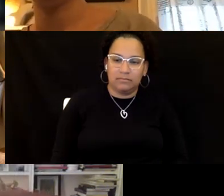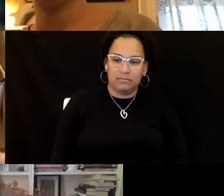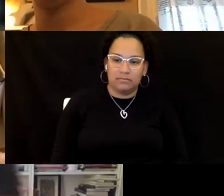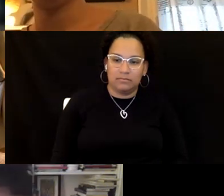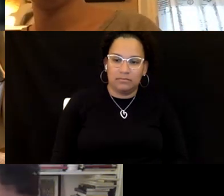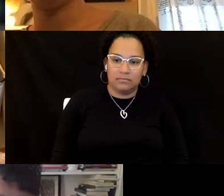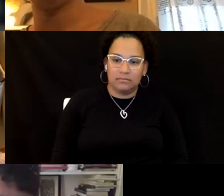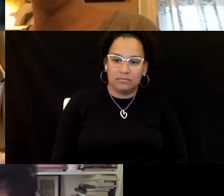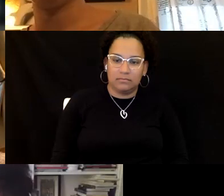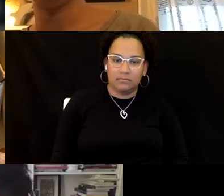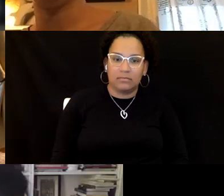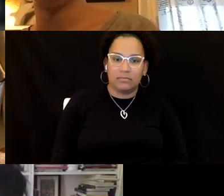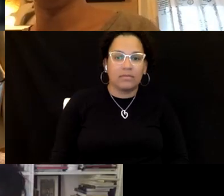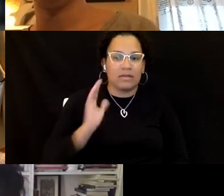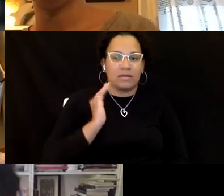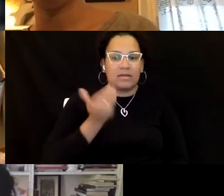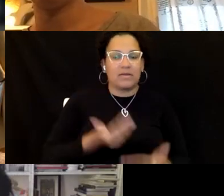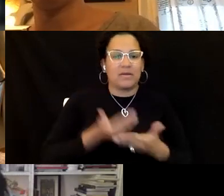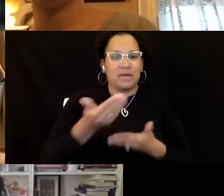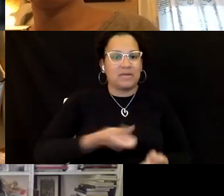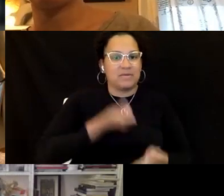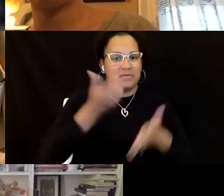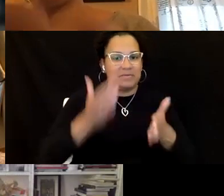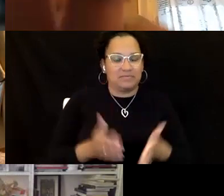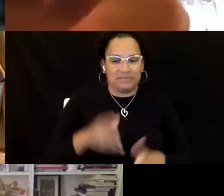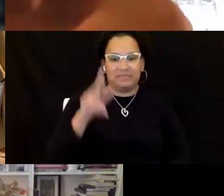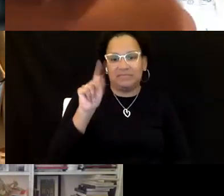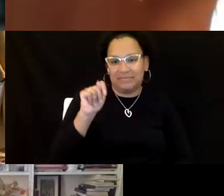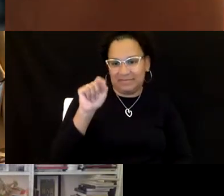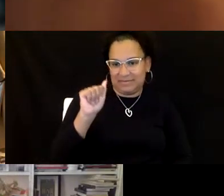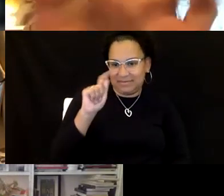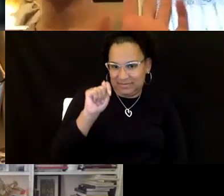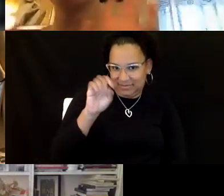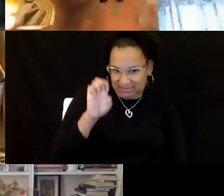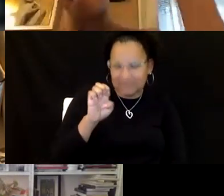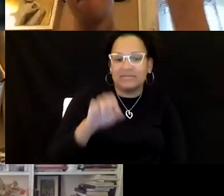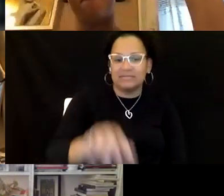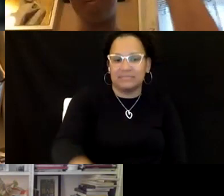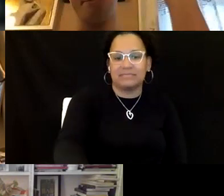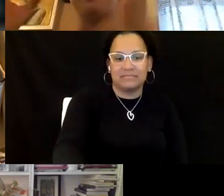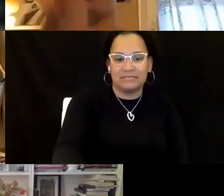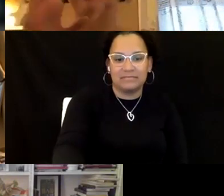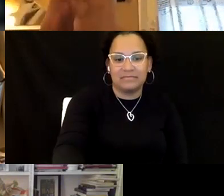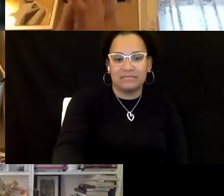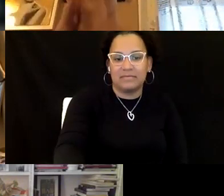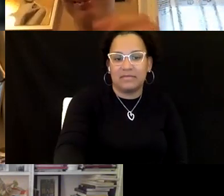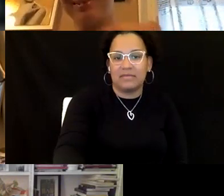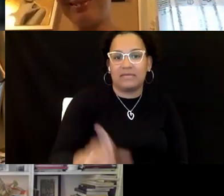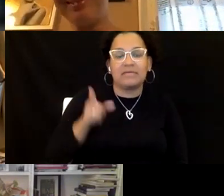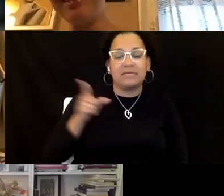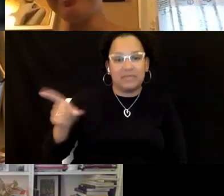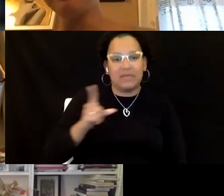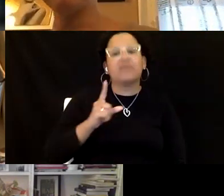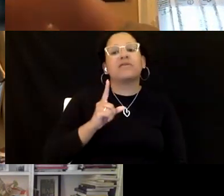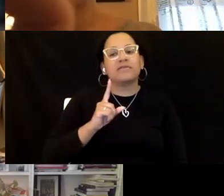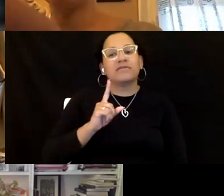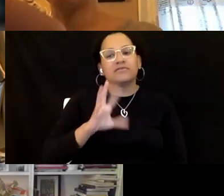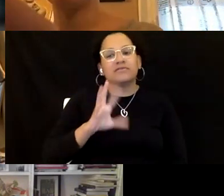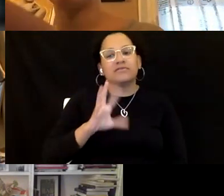Tonya Suther: So our next poet tonight is take end up window take any window is a trans writer editor and educator that crafts, a cold reading.